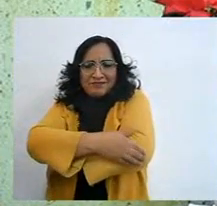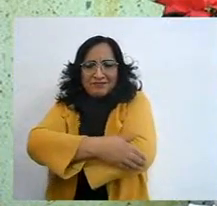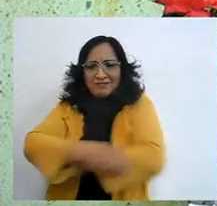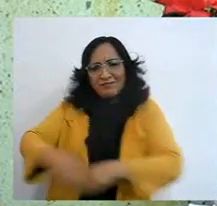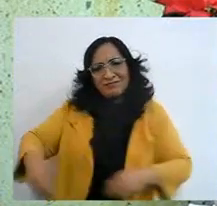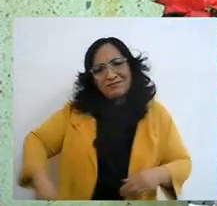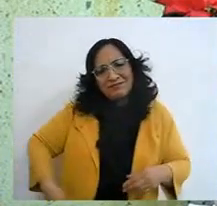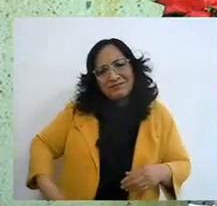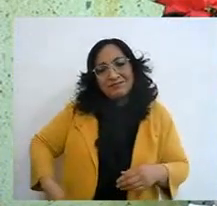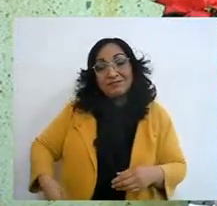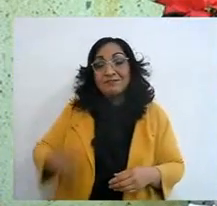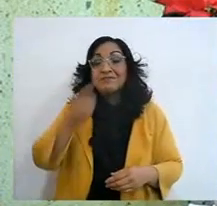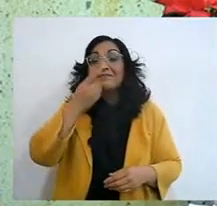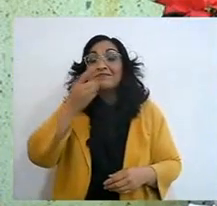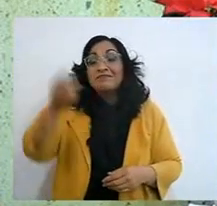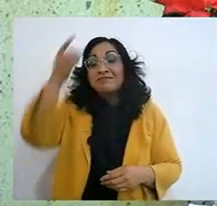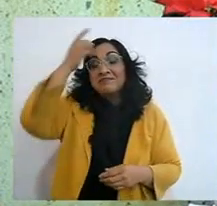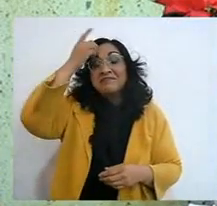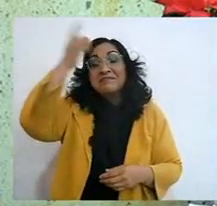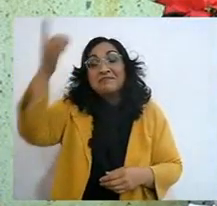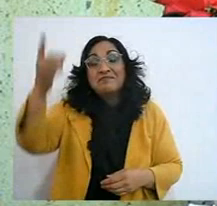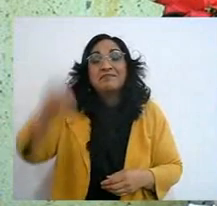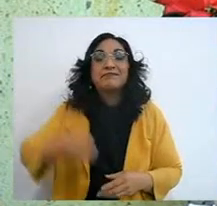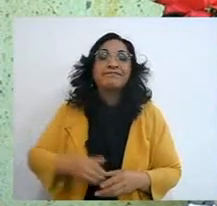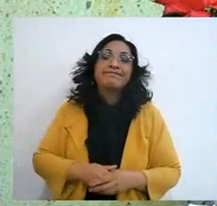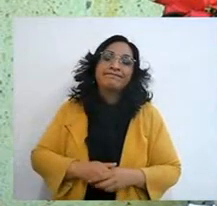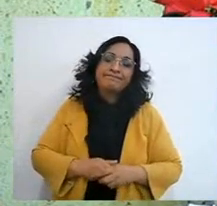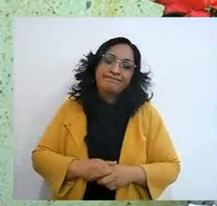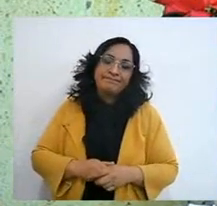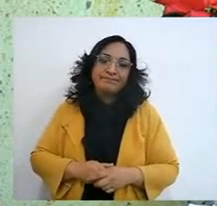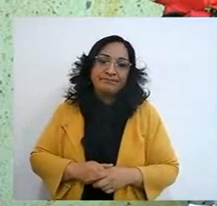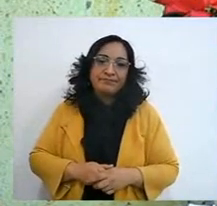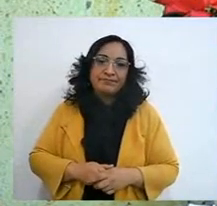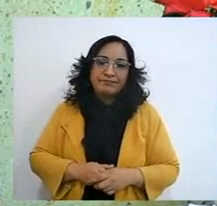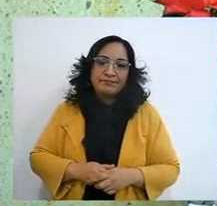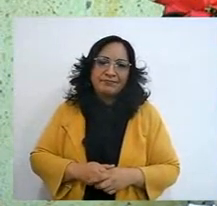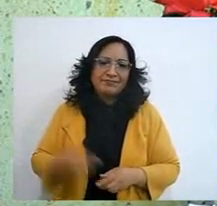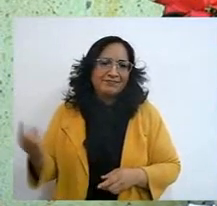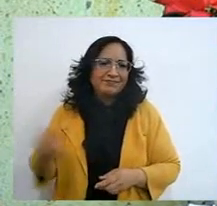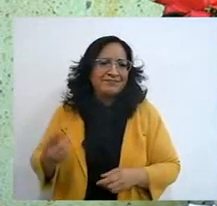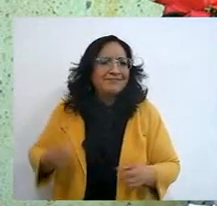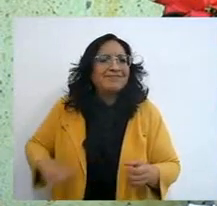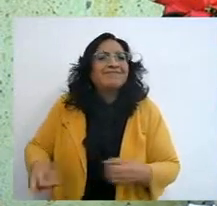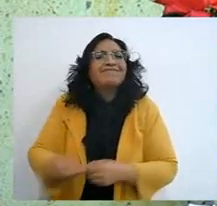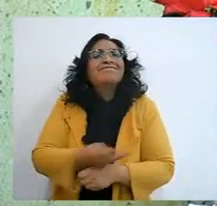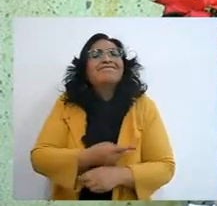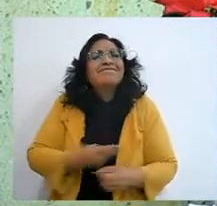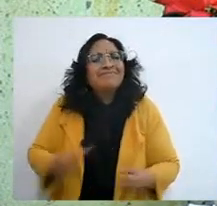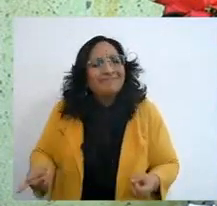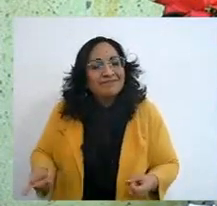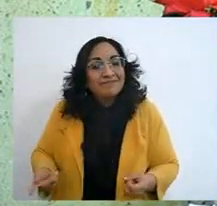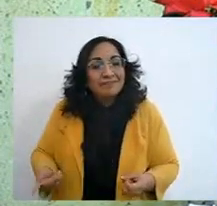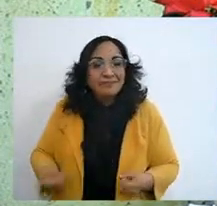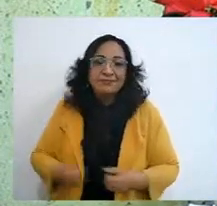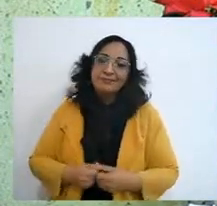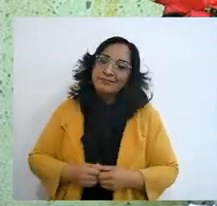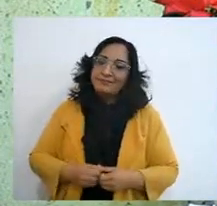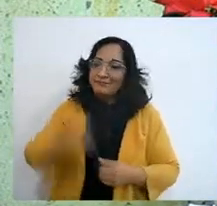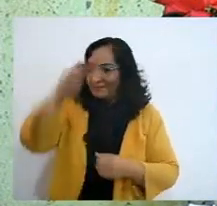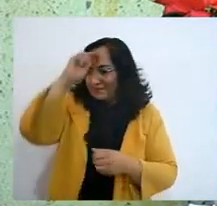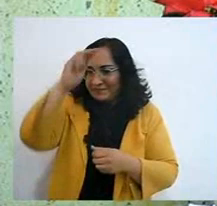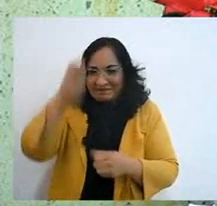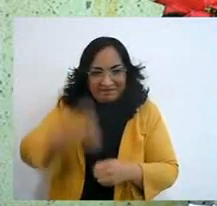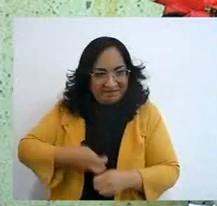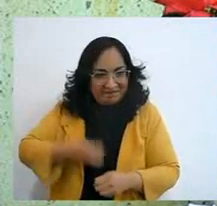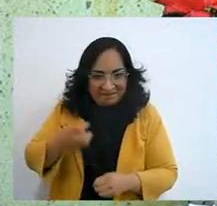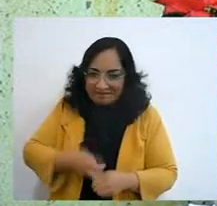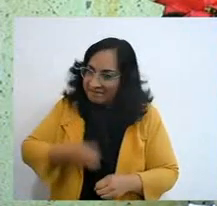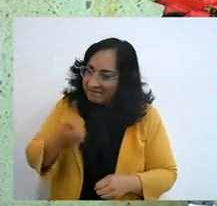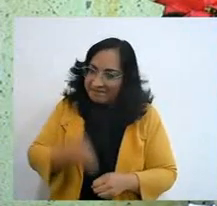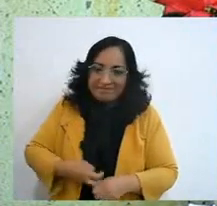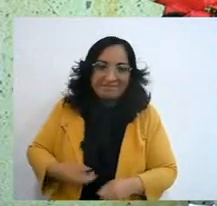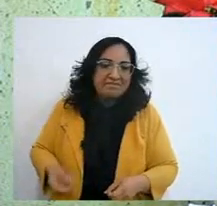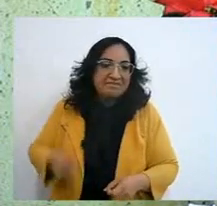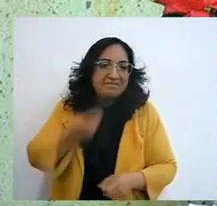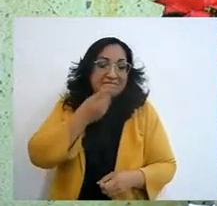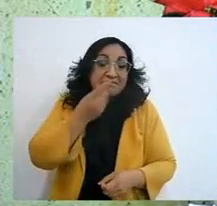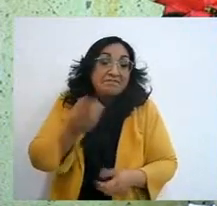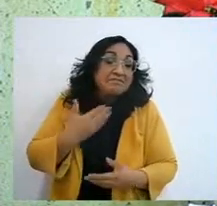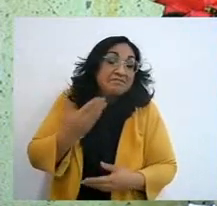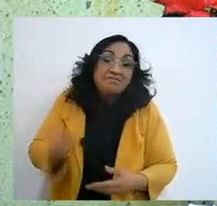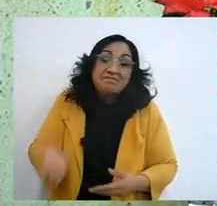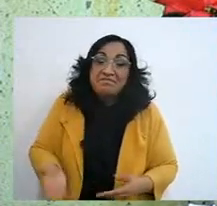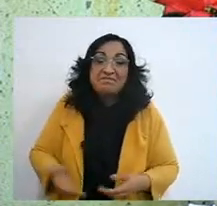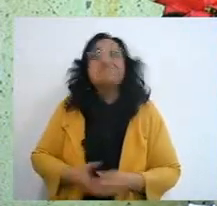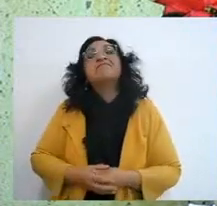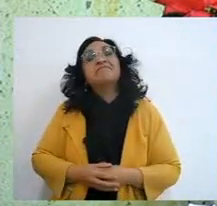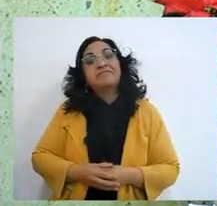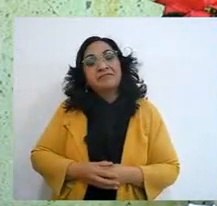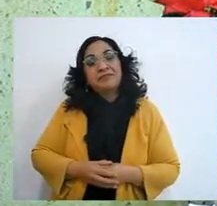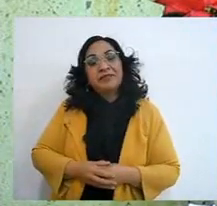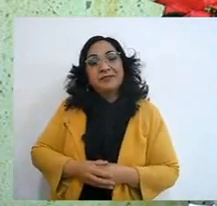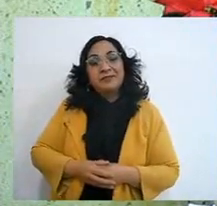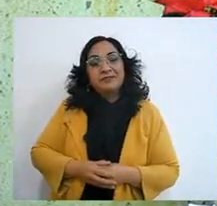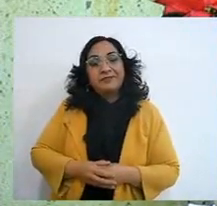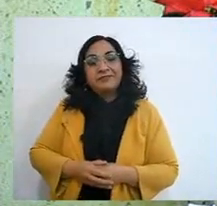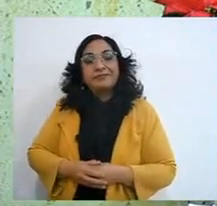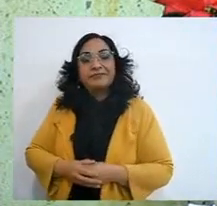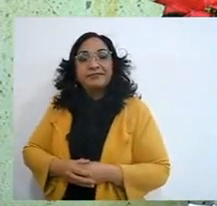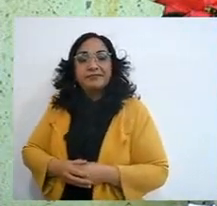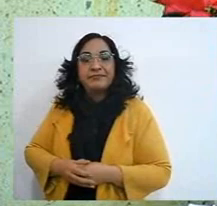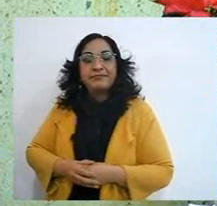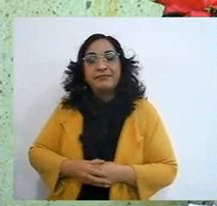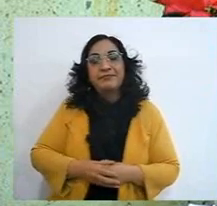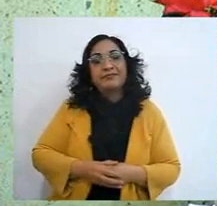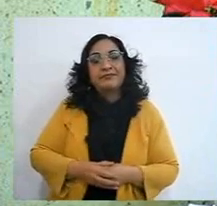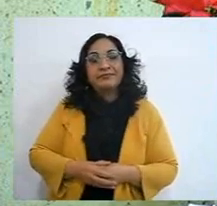Sir what is happening? and I still insisted, I said okay and return to the comment that I had told you,